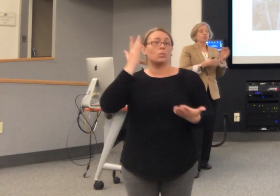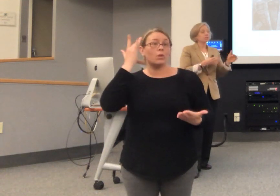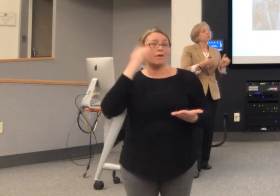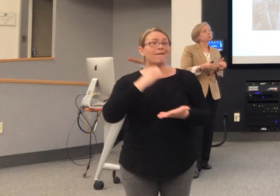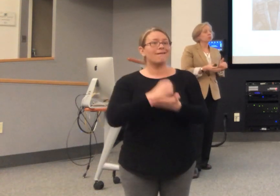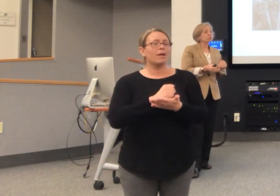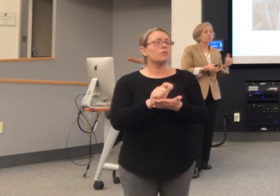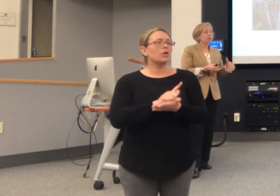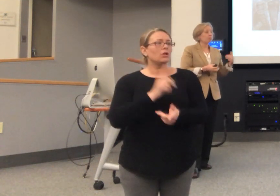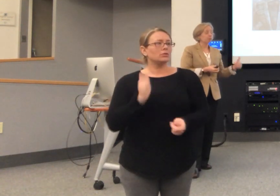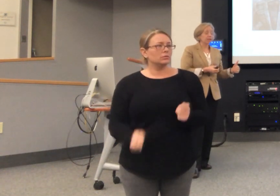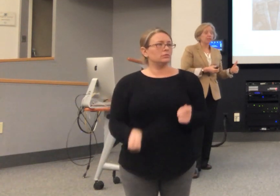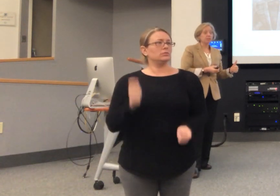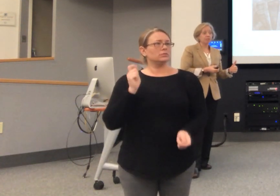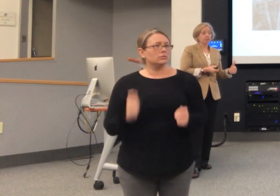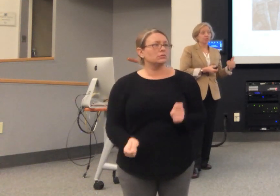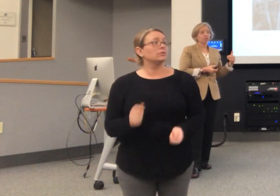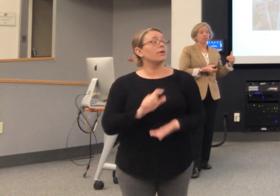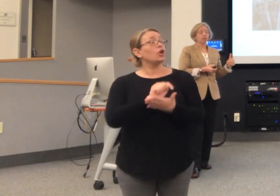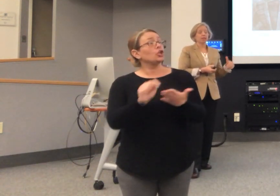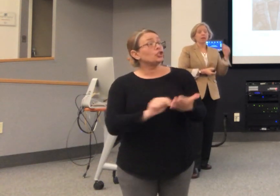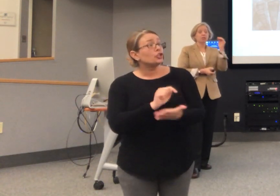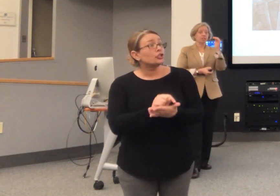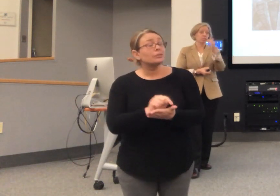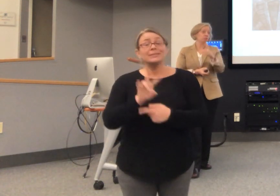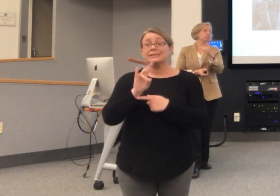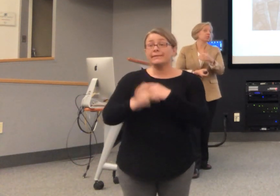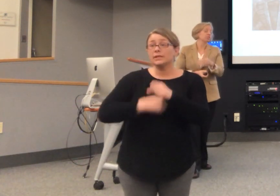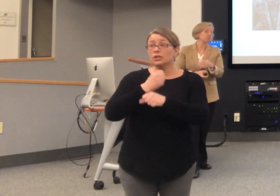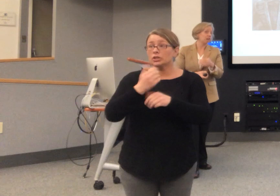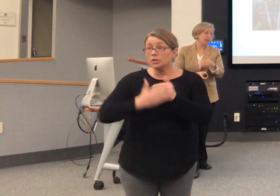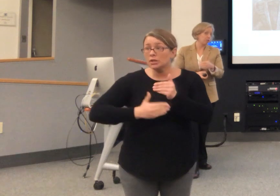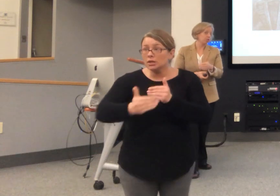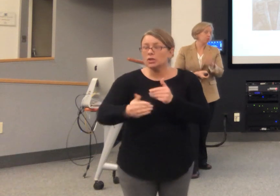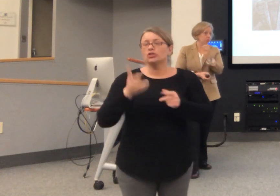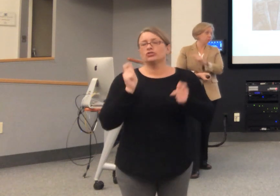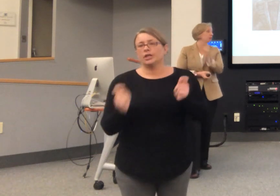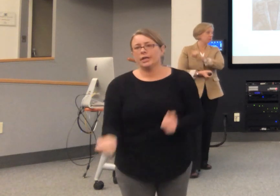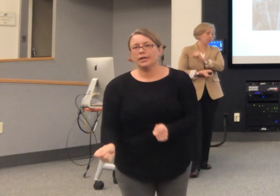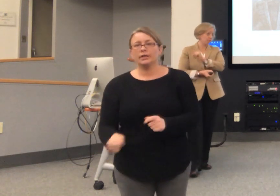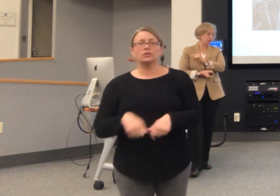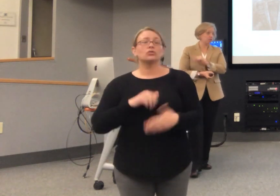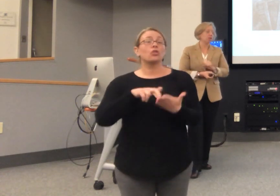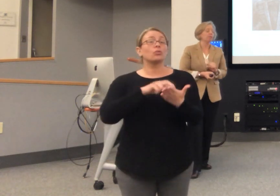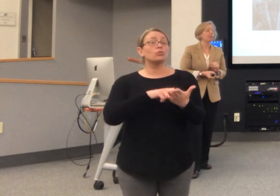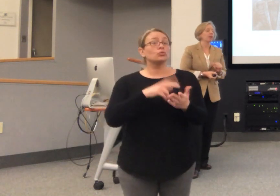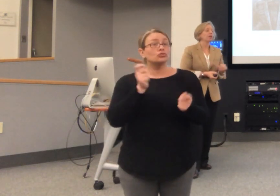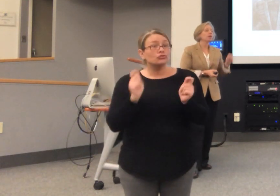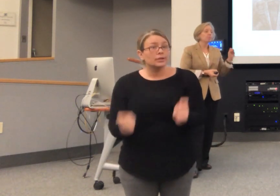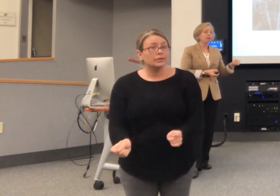there were different rules about getting that protection. Nowadays, registration is optional, though a good idea and I'll talk about that.